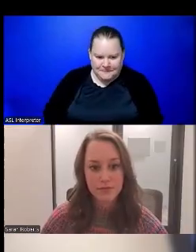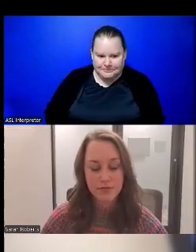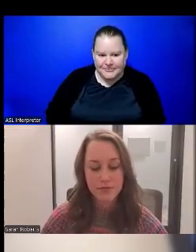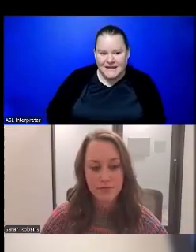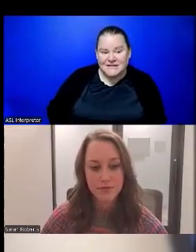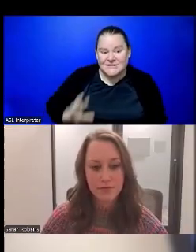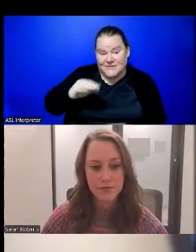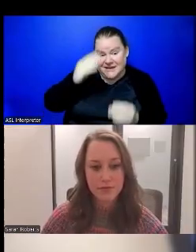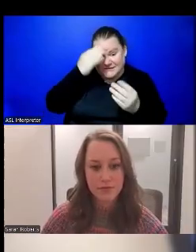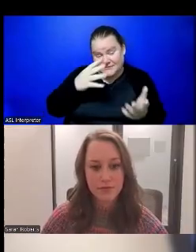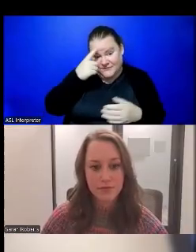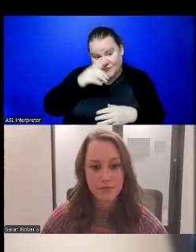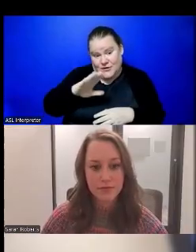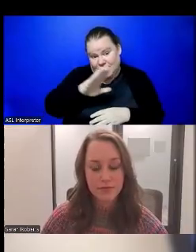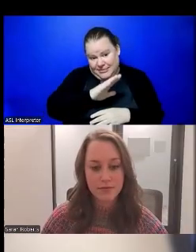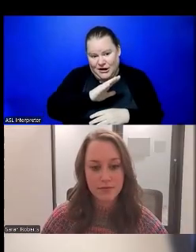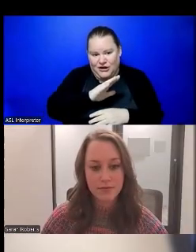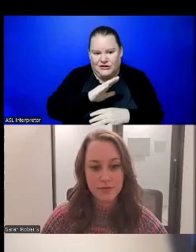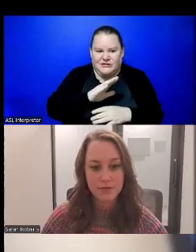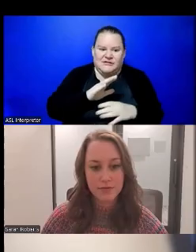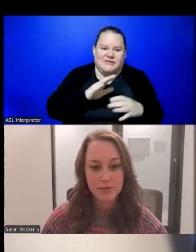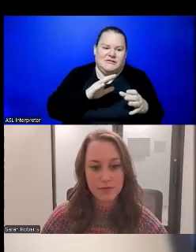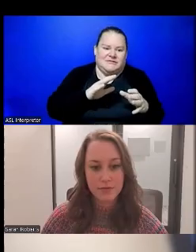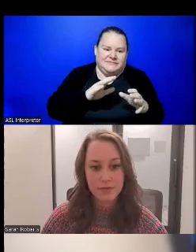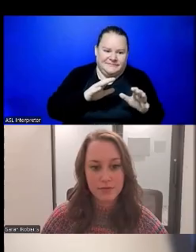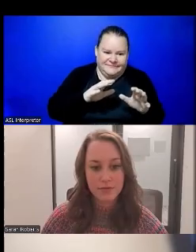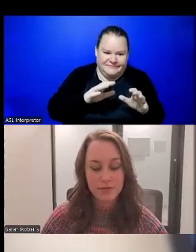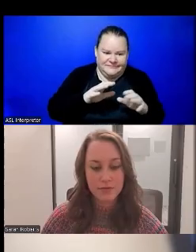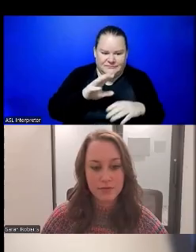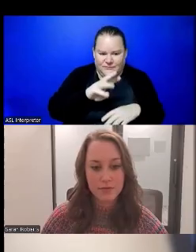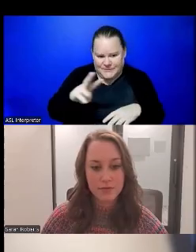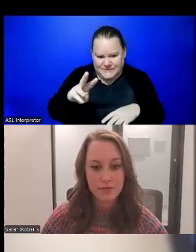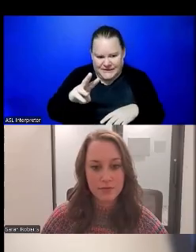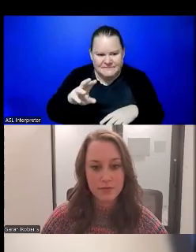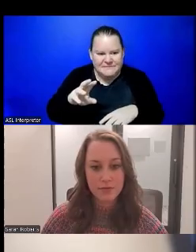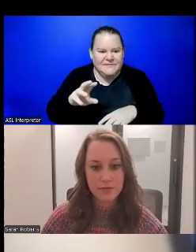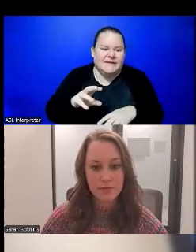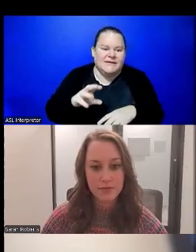well. So upwsa.org and their contact information will be on